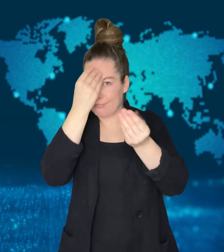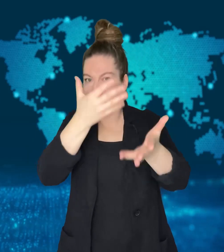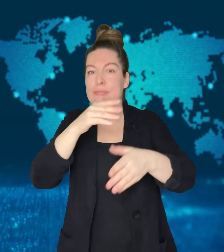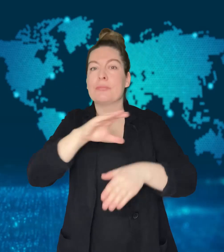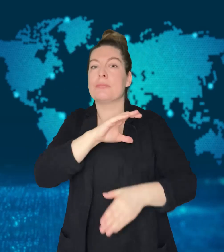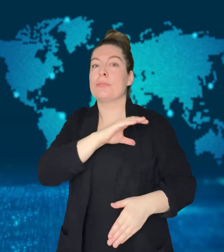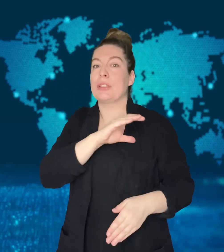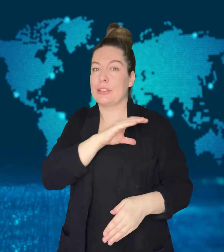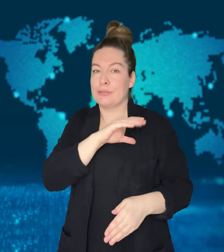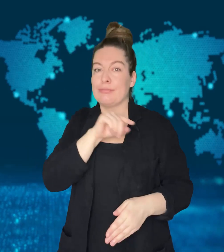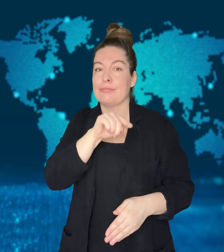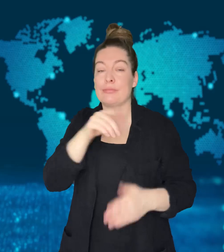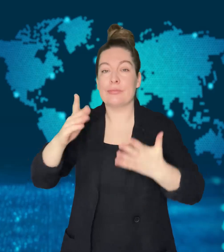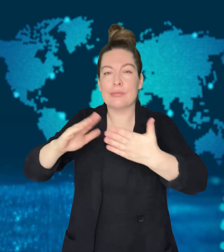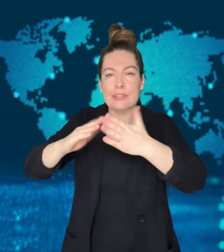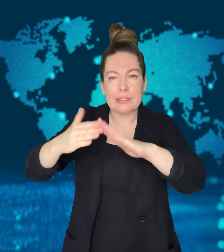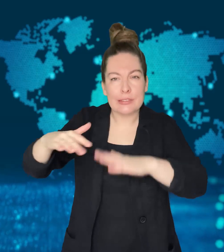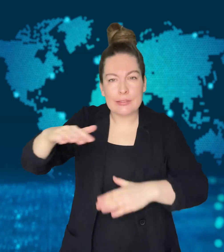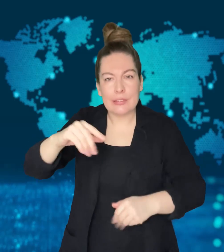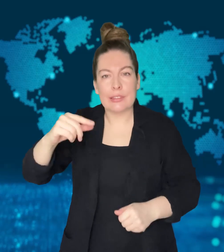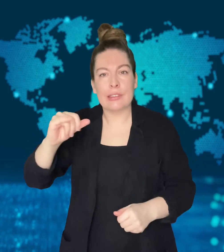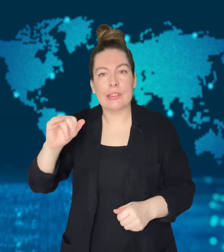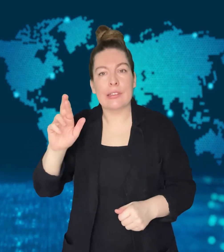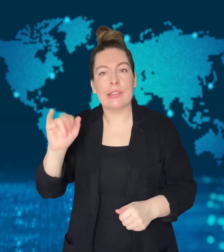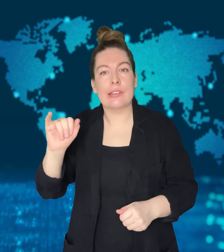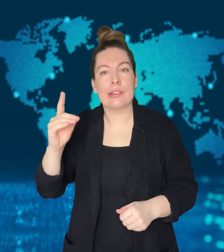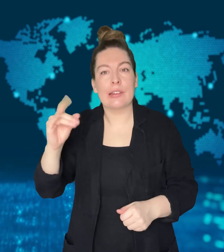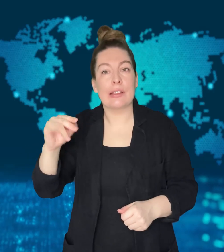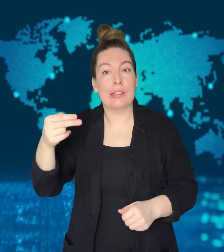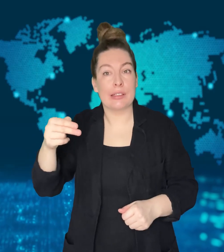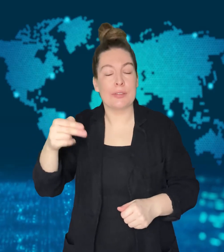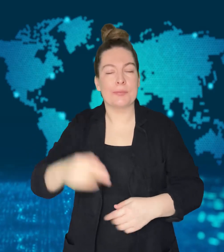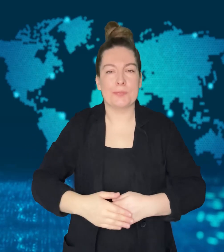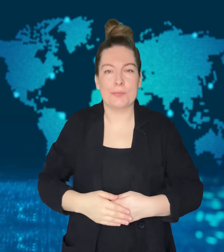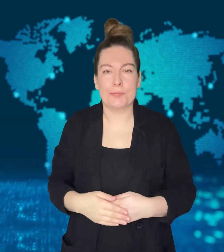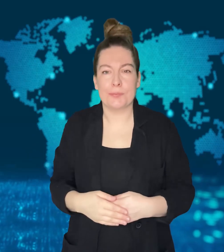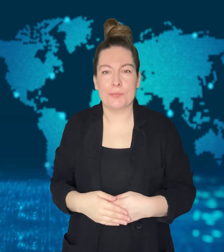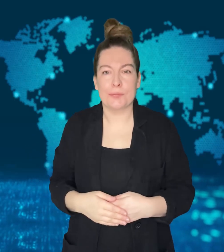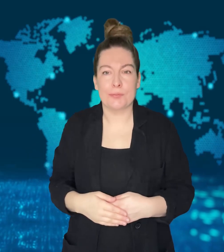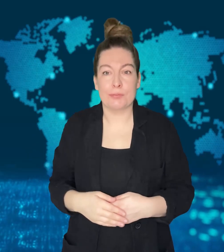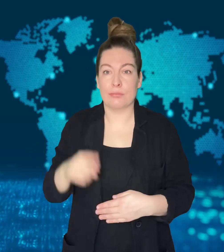When the house was raided,